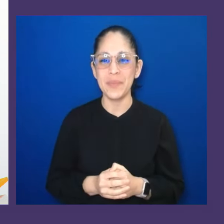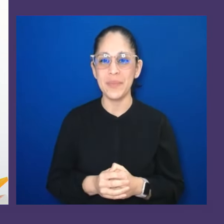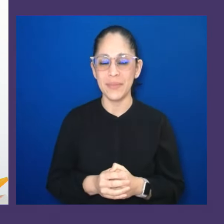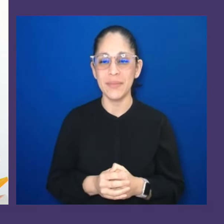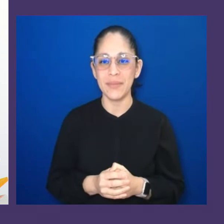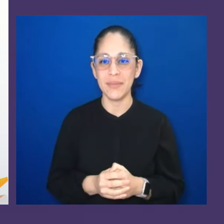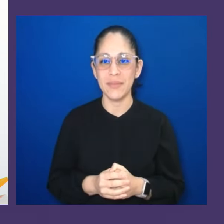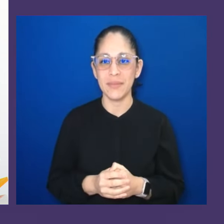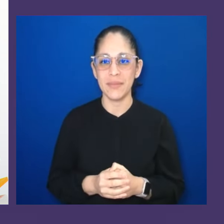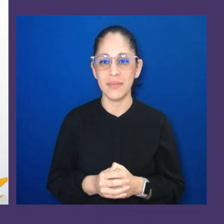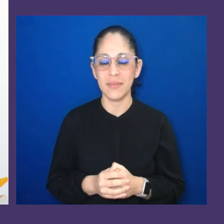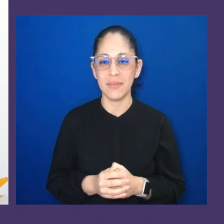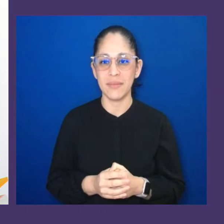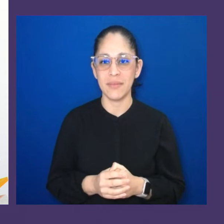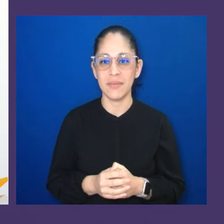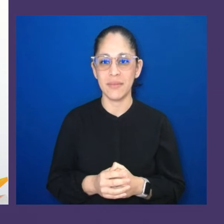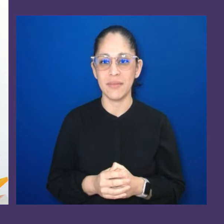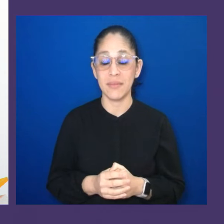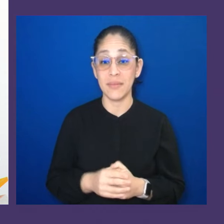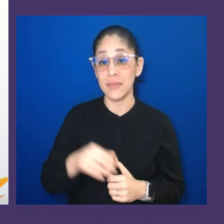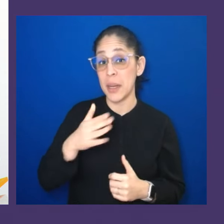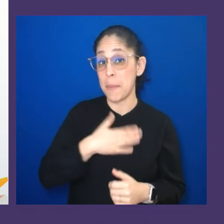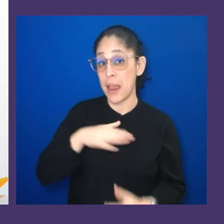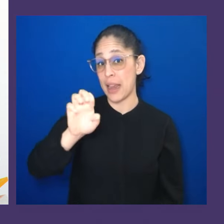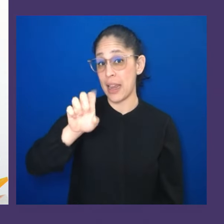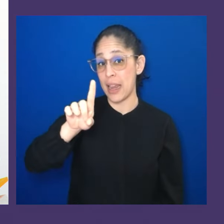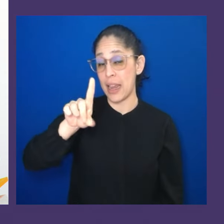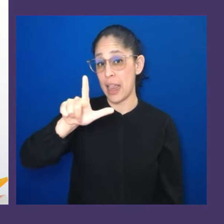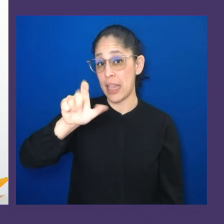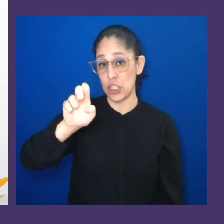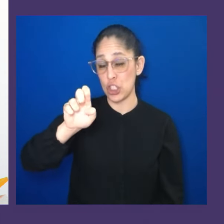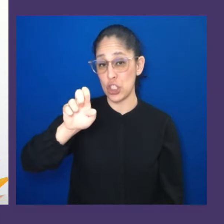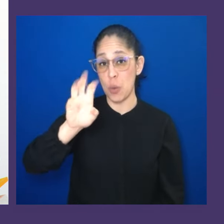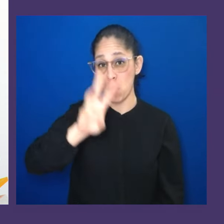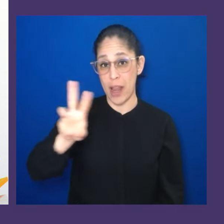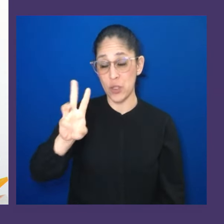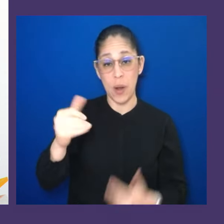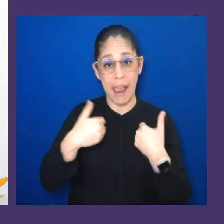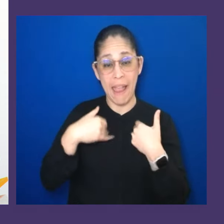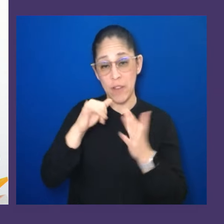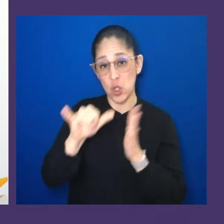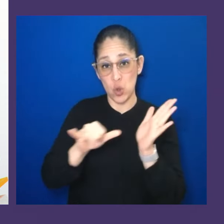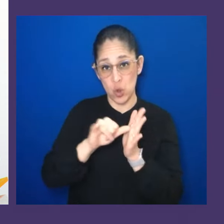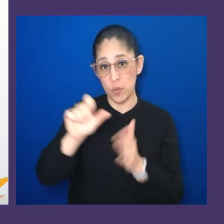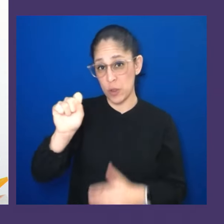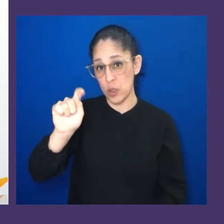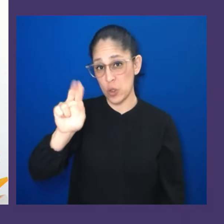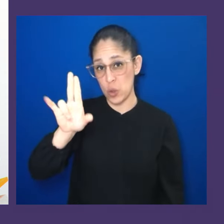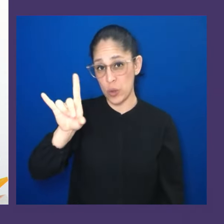on my Edge browser, I have my YouTube studio on the left and I have Copilot on the right.